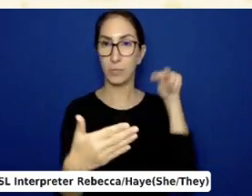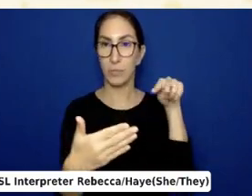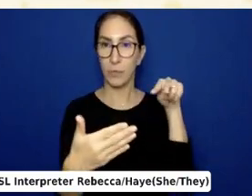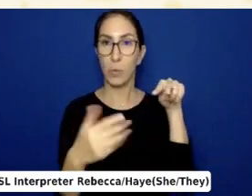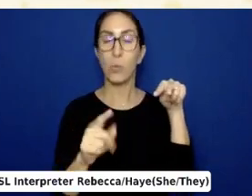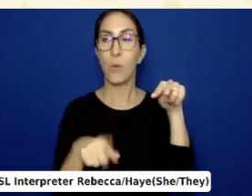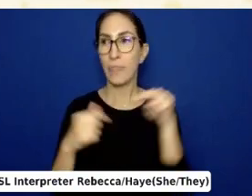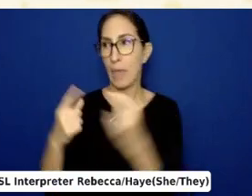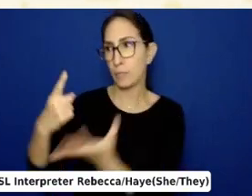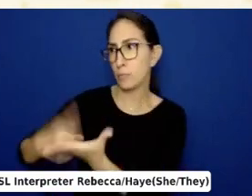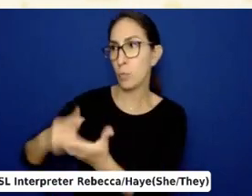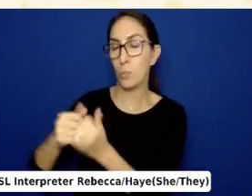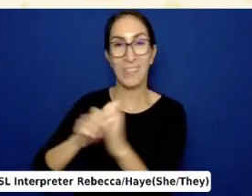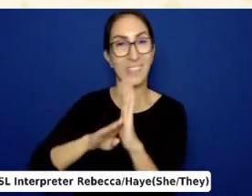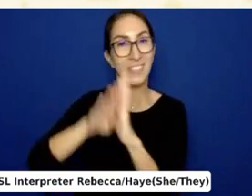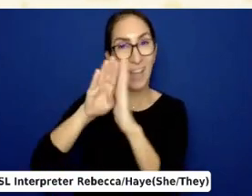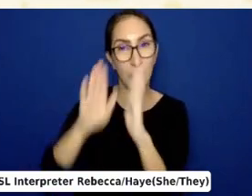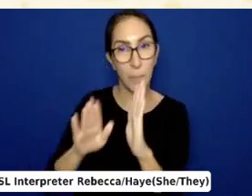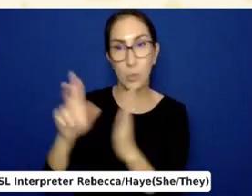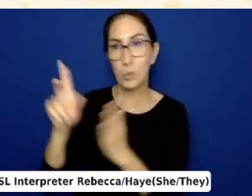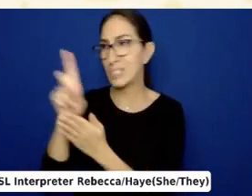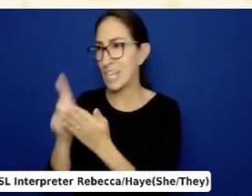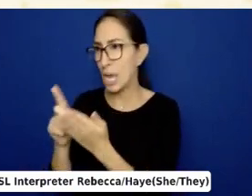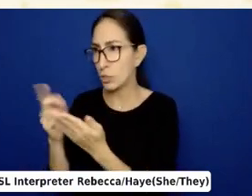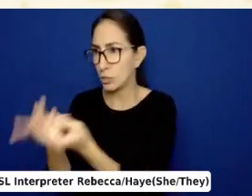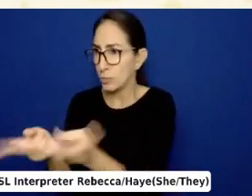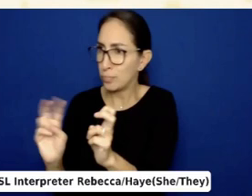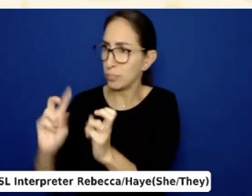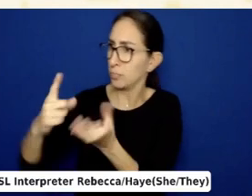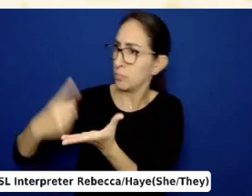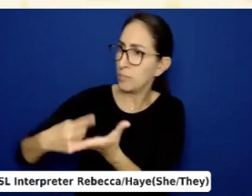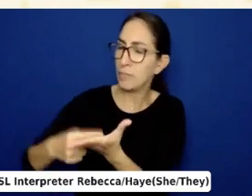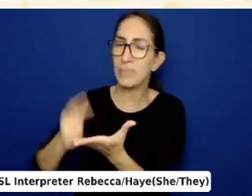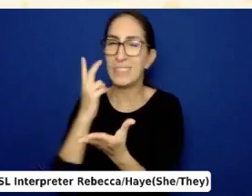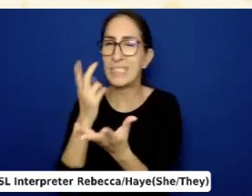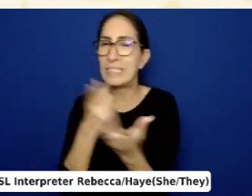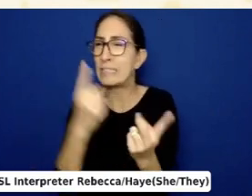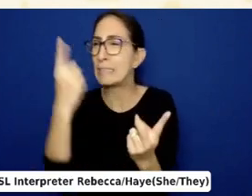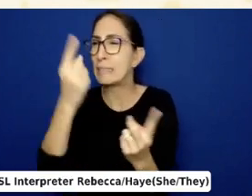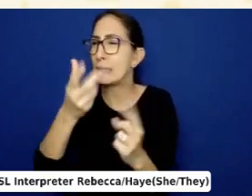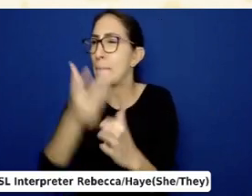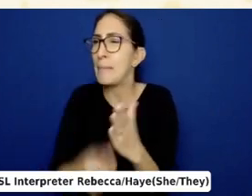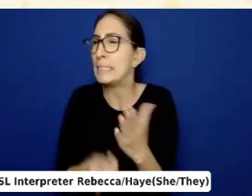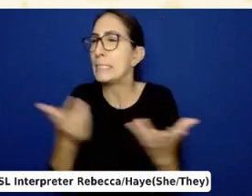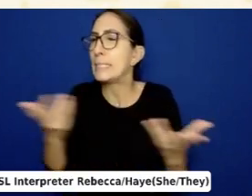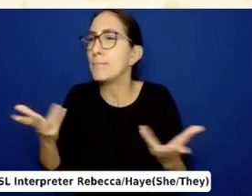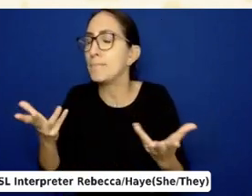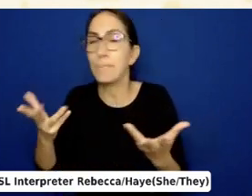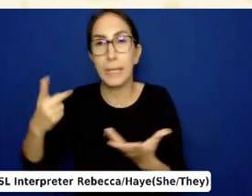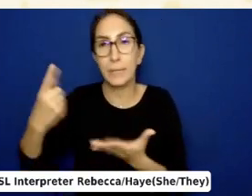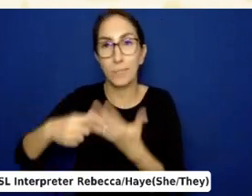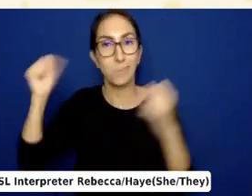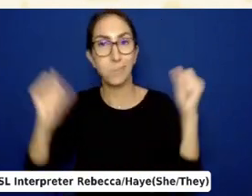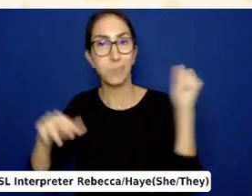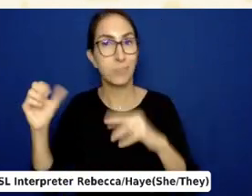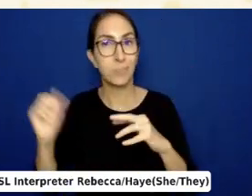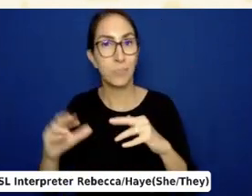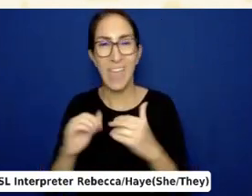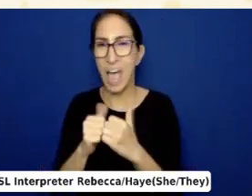Have a conversation with the designers and say, What is missing here? So how can we improve this? Do you remember the question